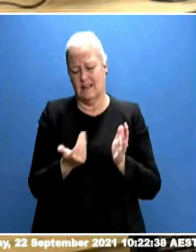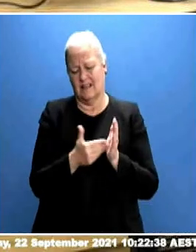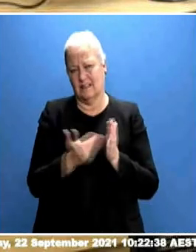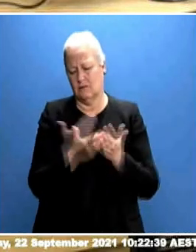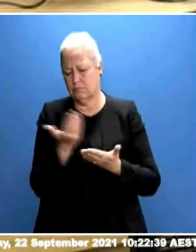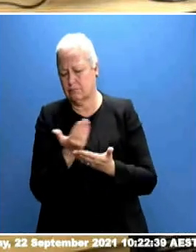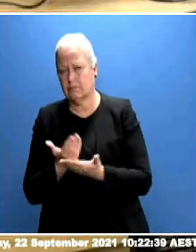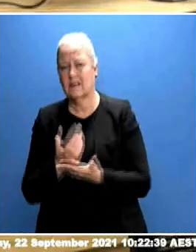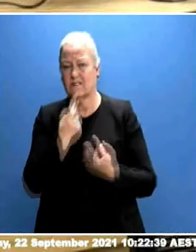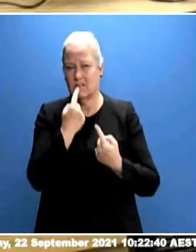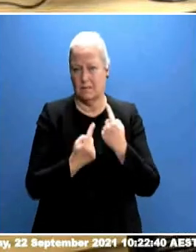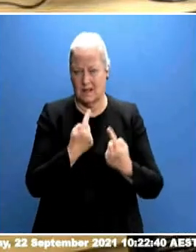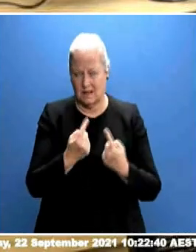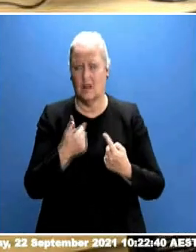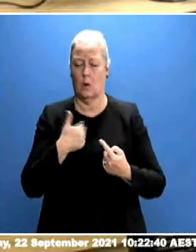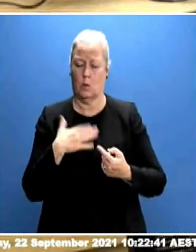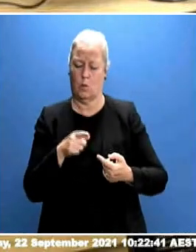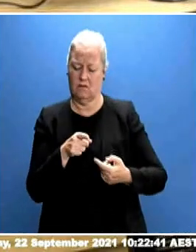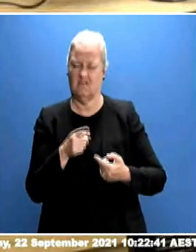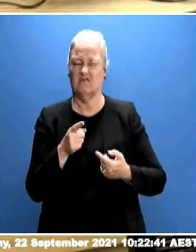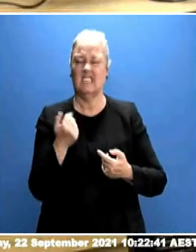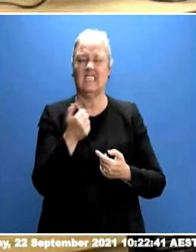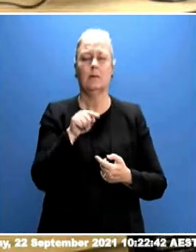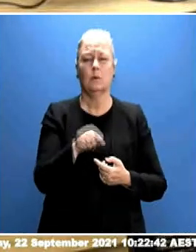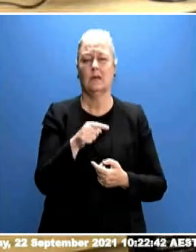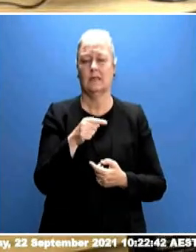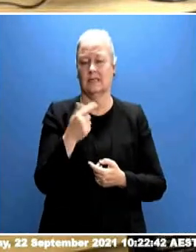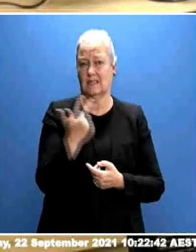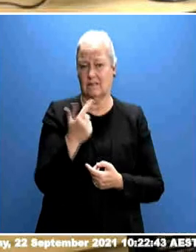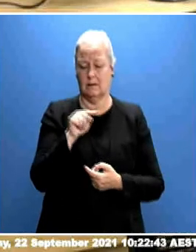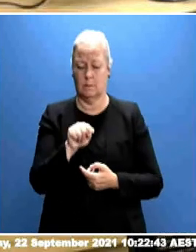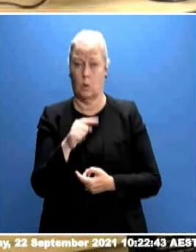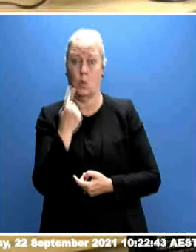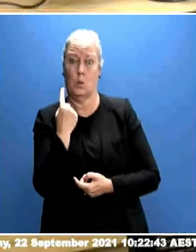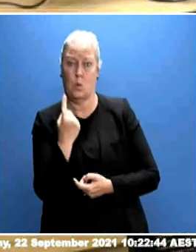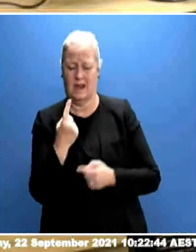and ask that they be marked Exhibits 16.17.1